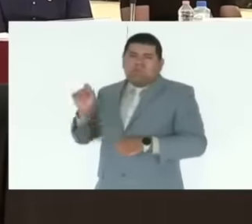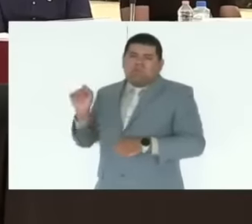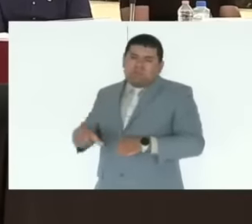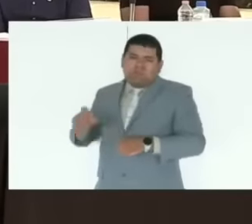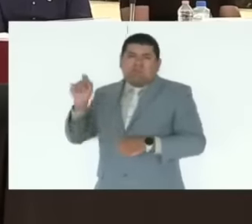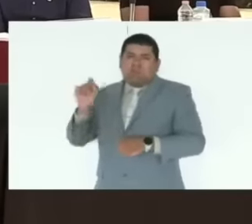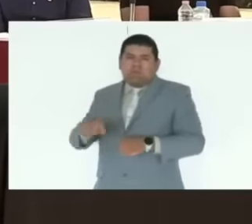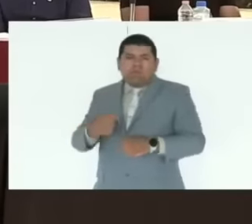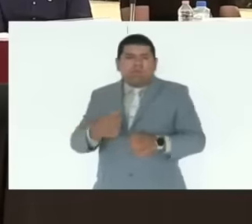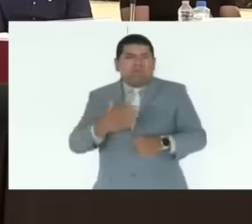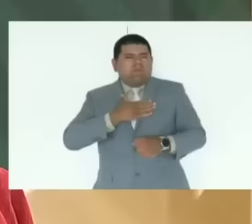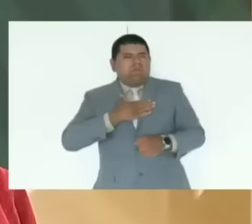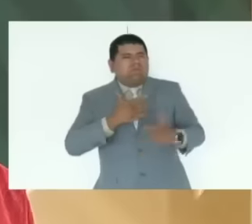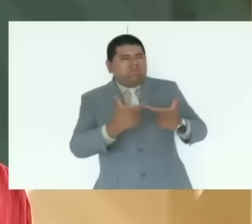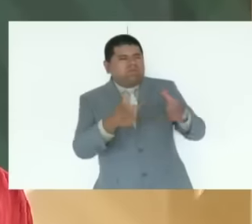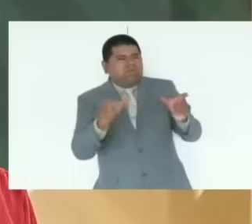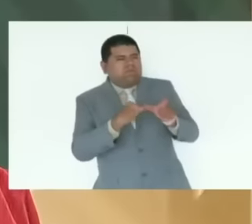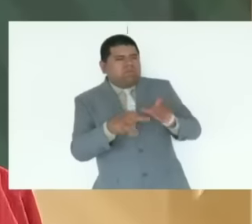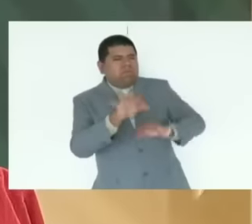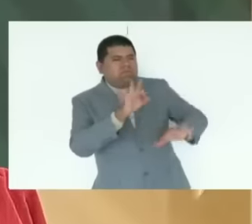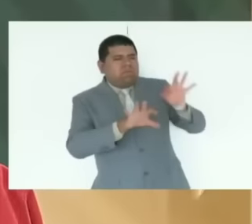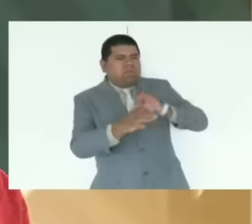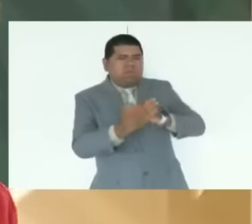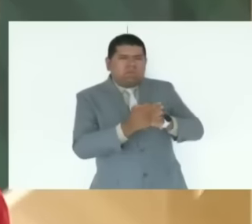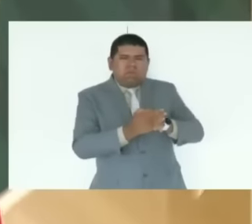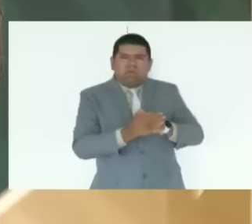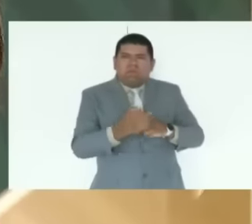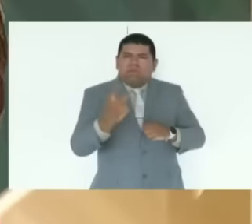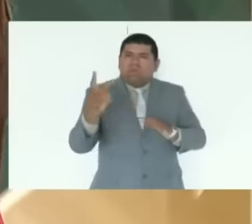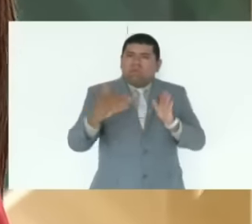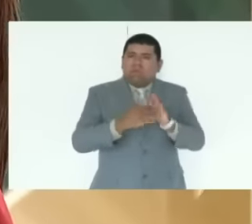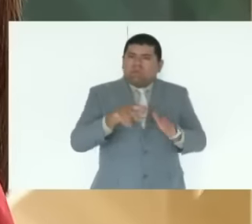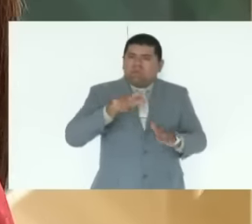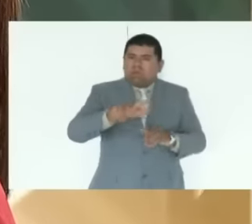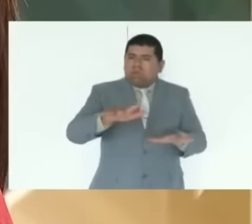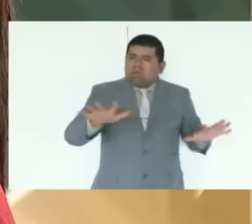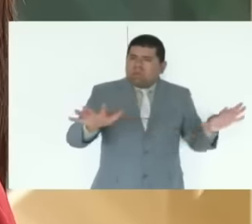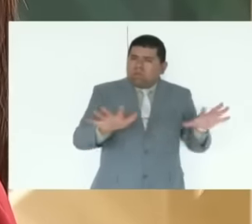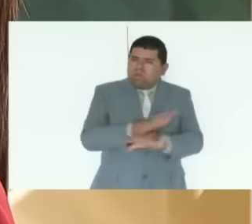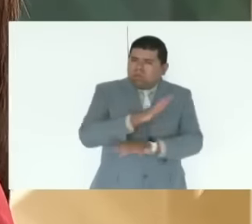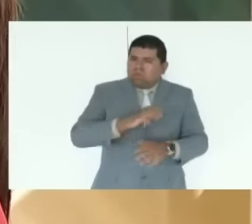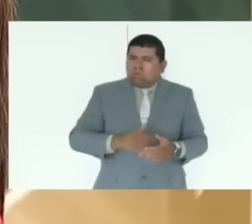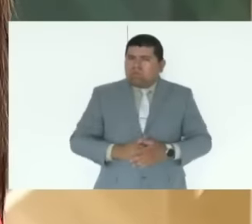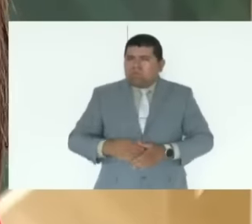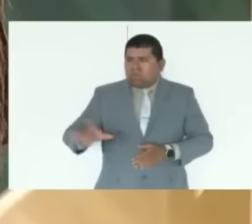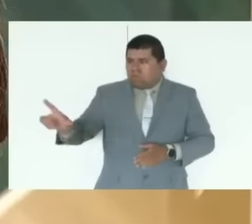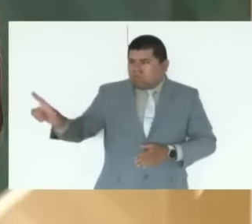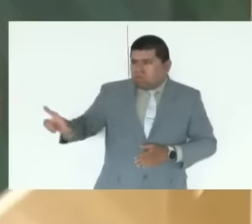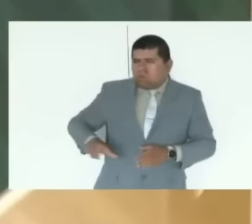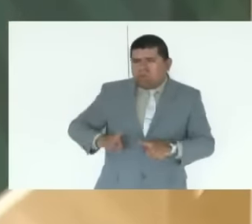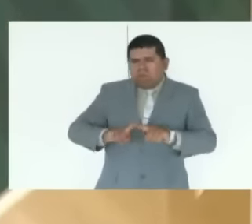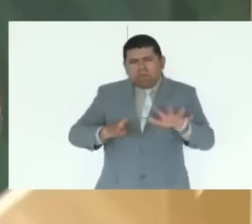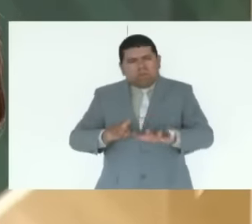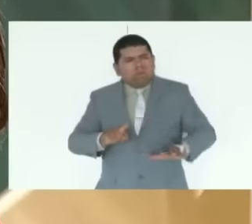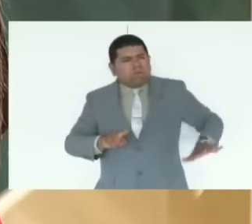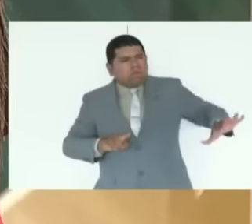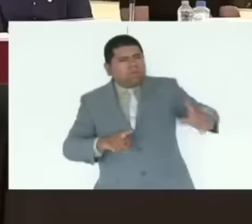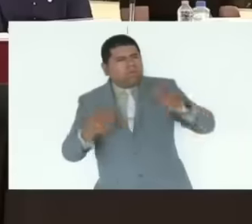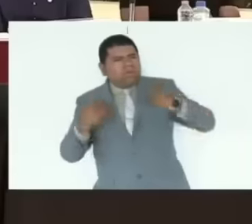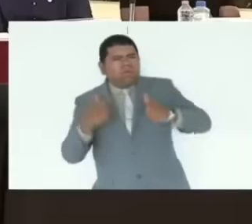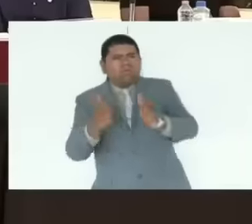and in 2018 the great change was a government that looked out for the people of Mexico here in Nayarit